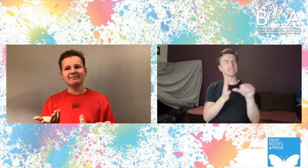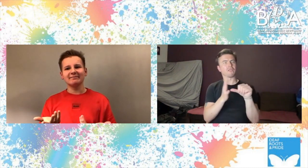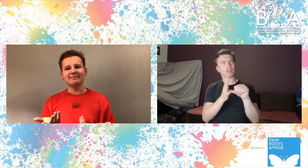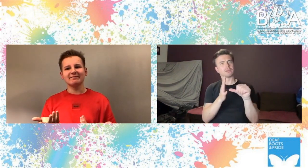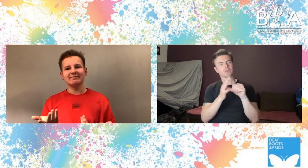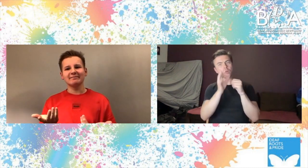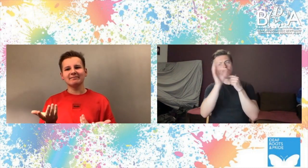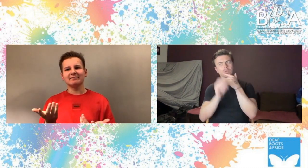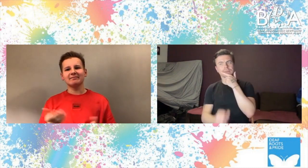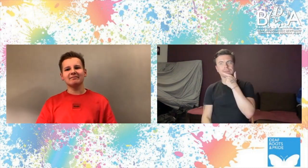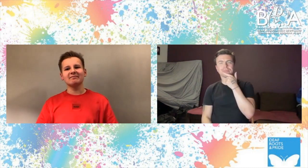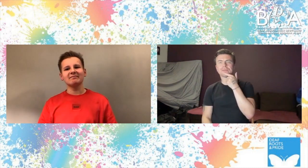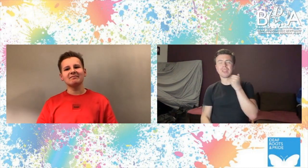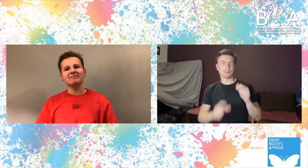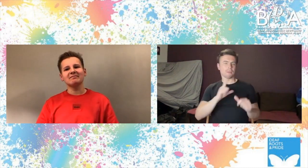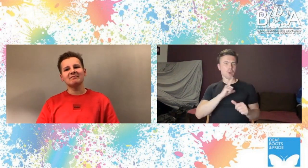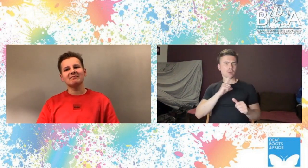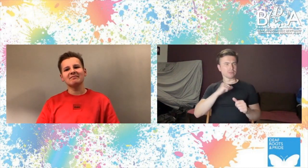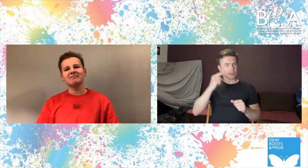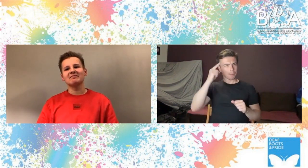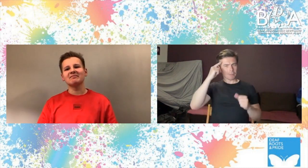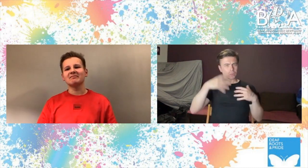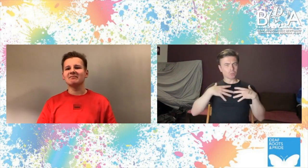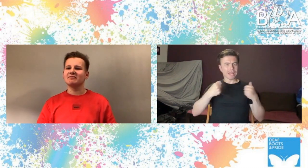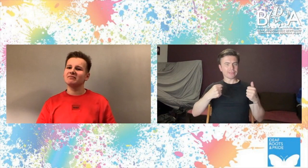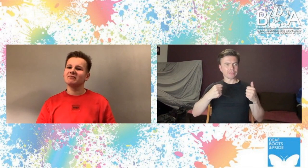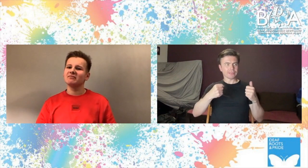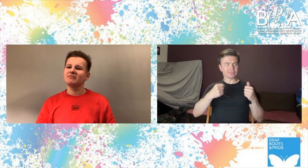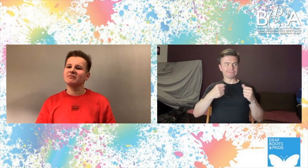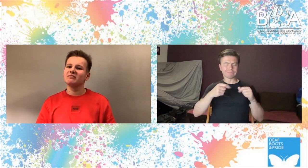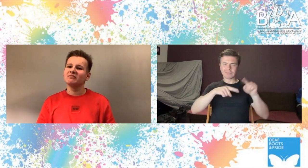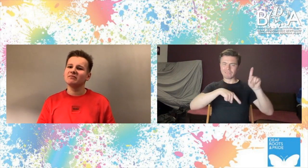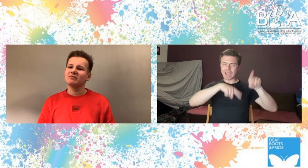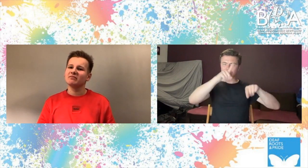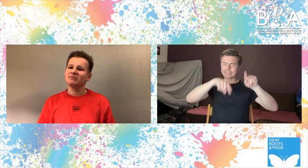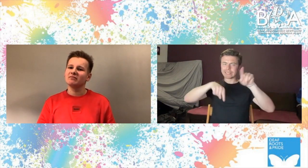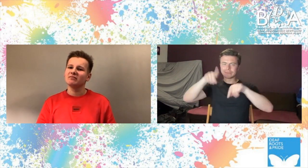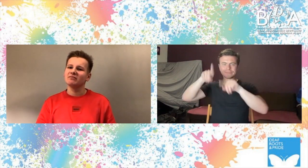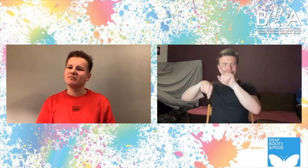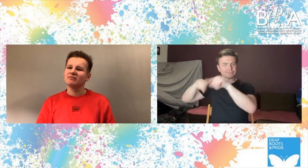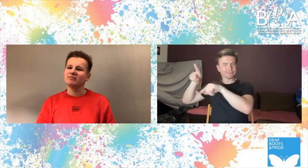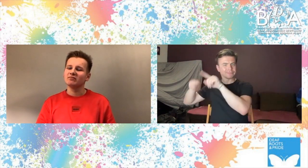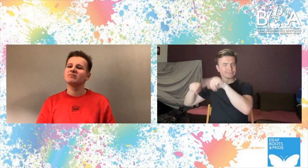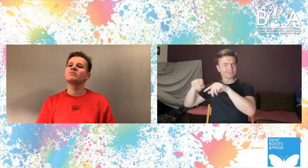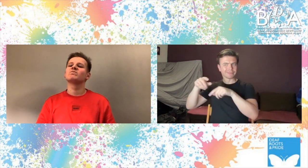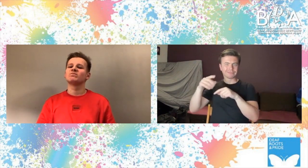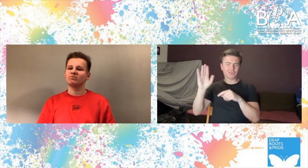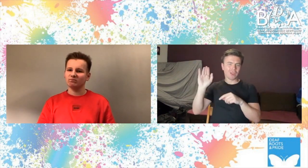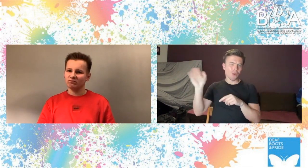That’s a tough question because with mental health it’s so individual.